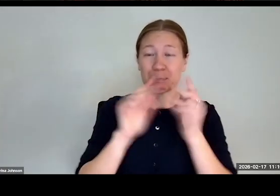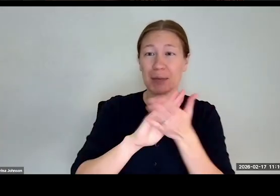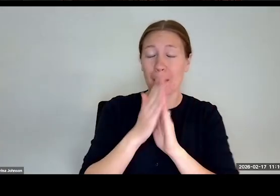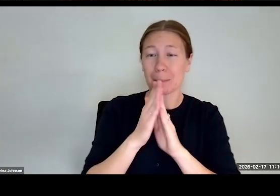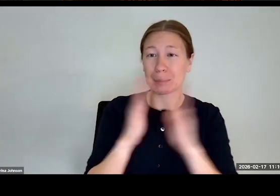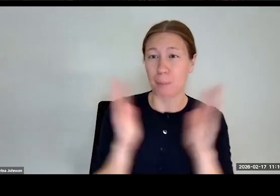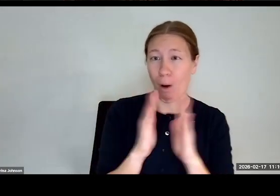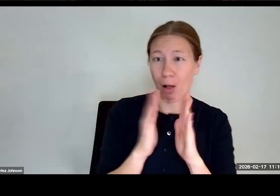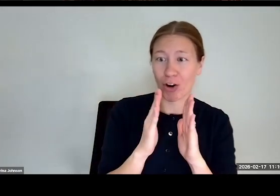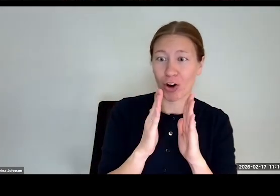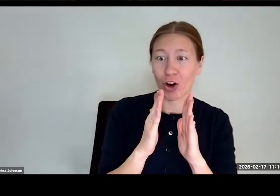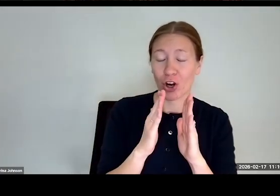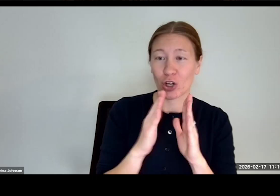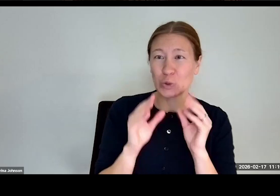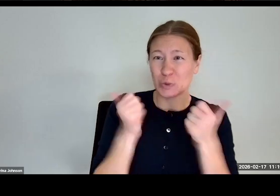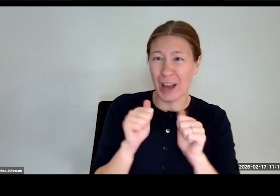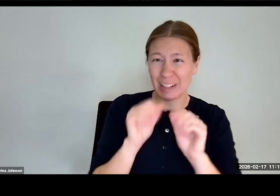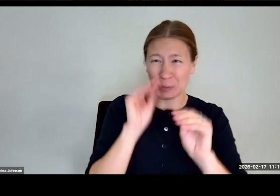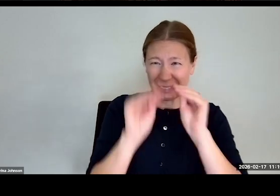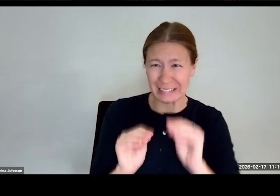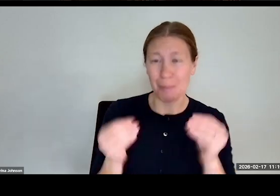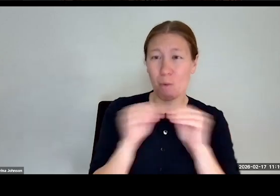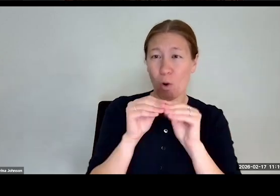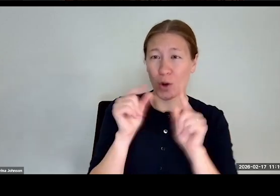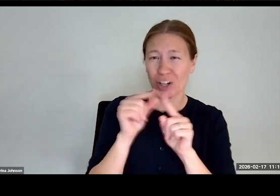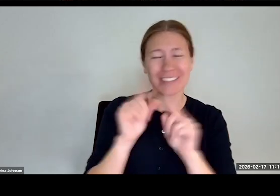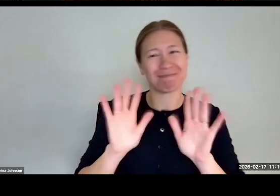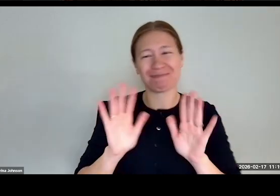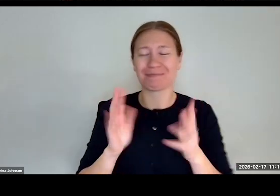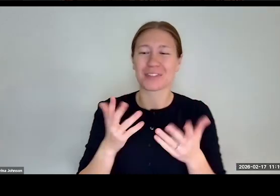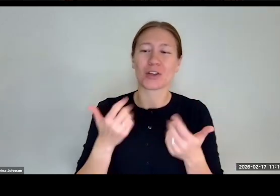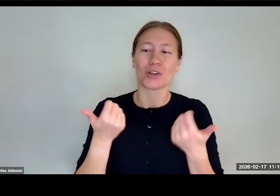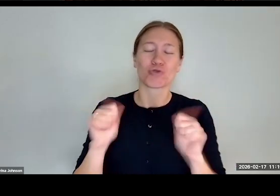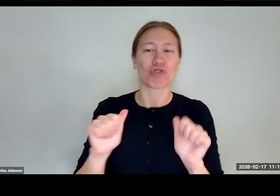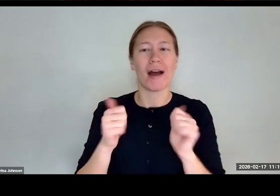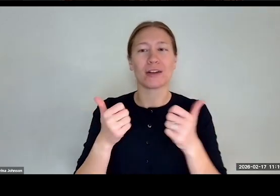that are visually engaging with your slides. Instead, try to split your content up across multiple slides